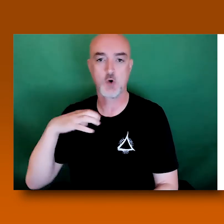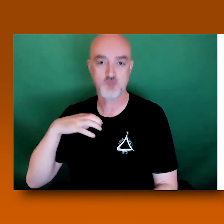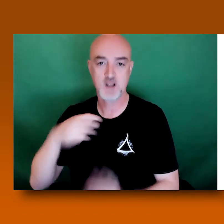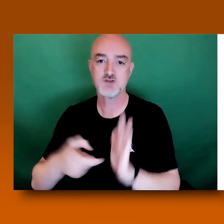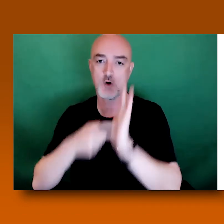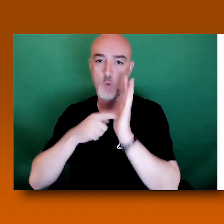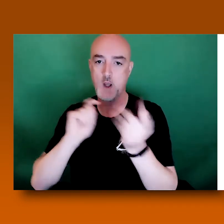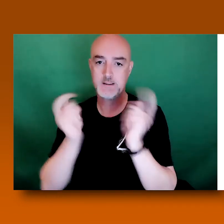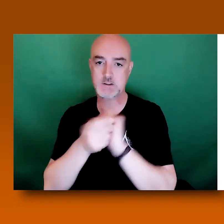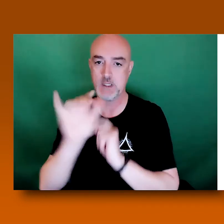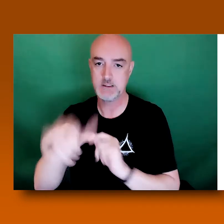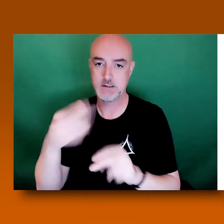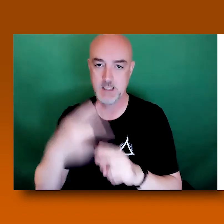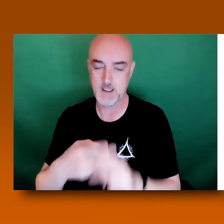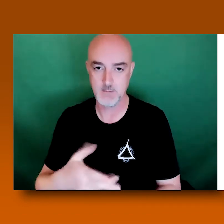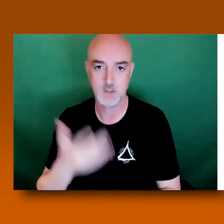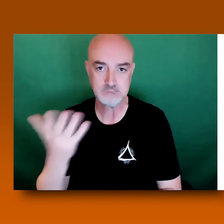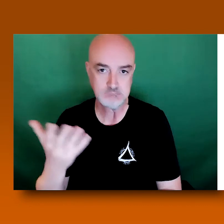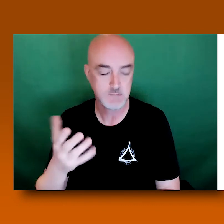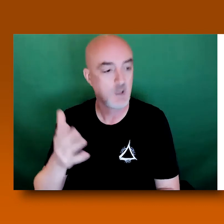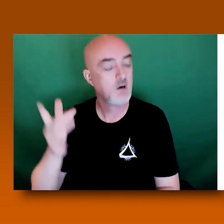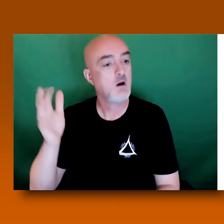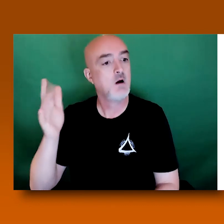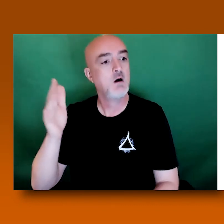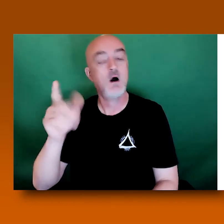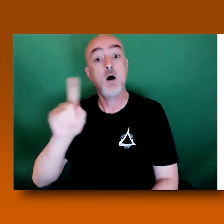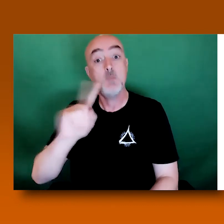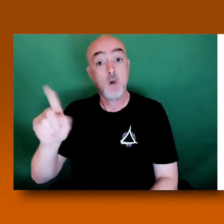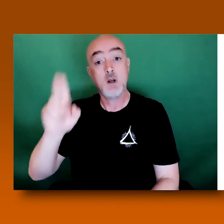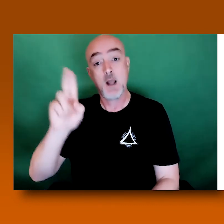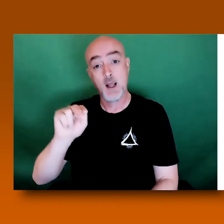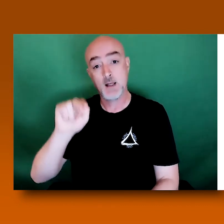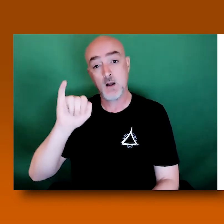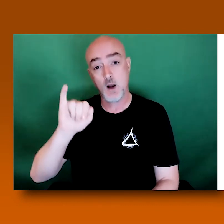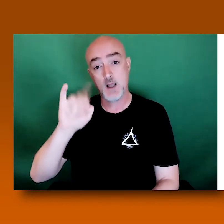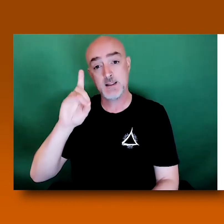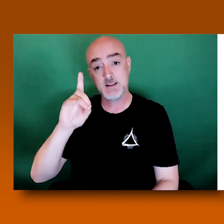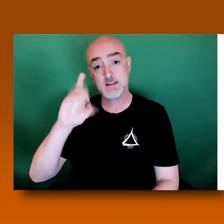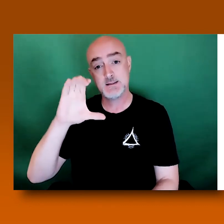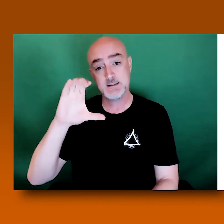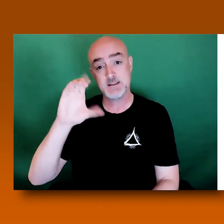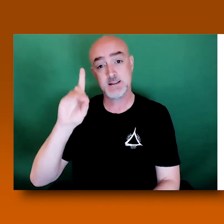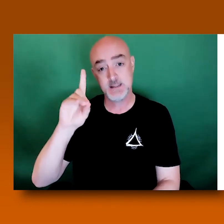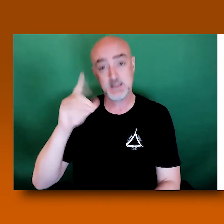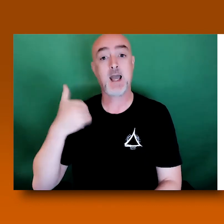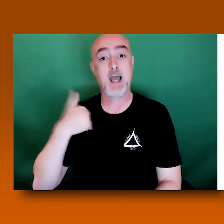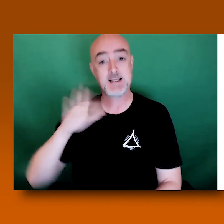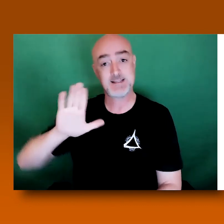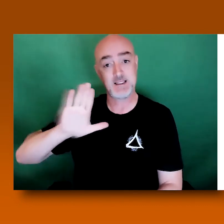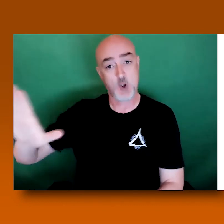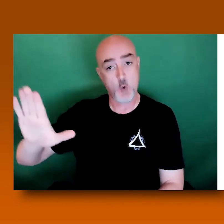and the U.S. Congress is required, actually, as the decision makers, to change that name, but the NIDCD